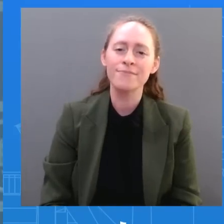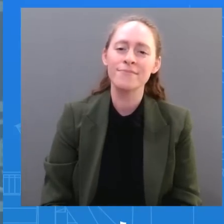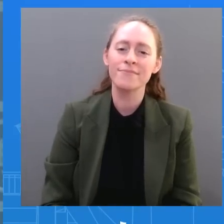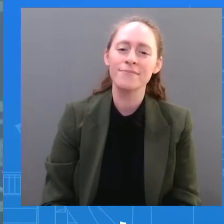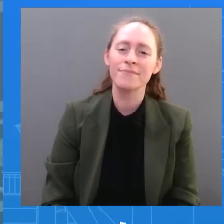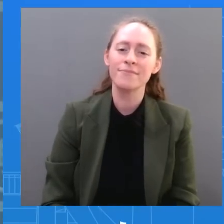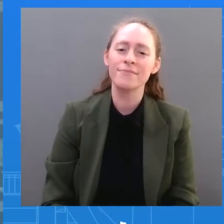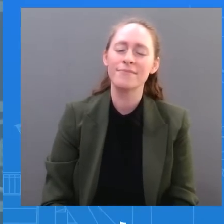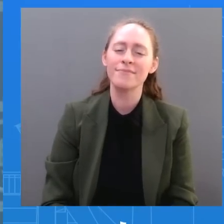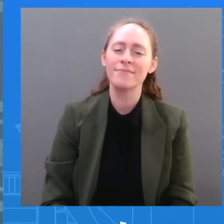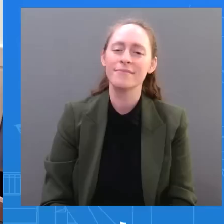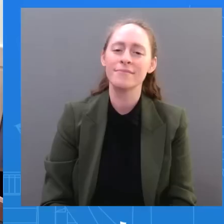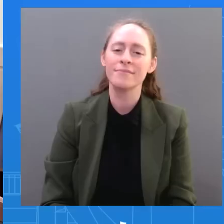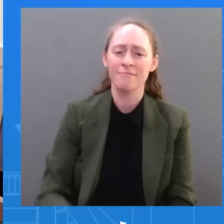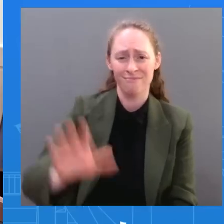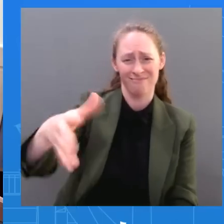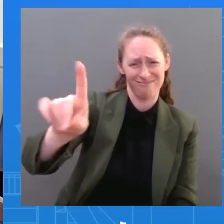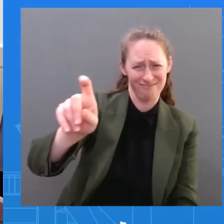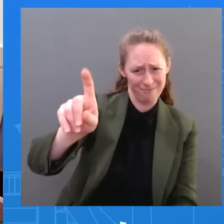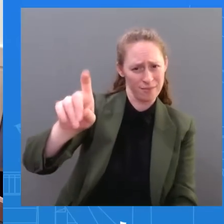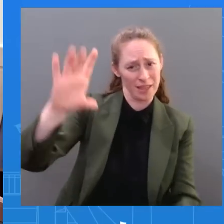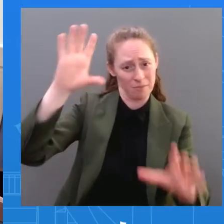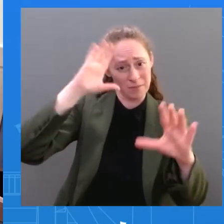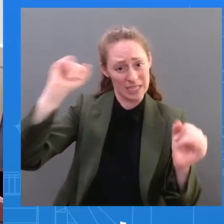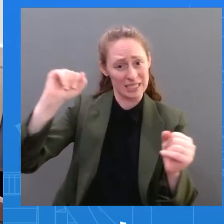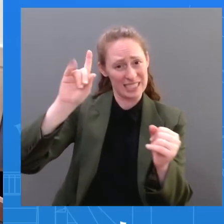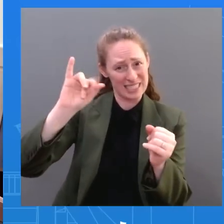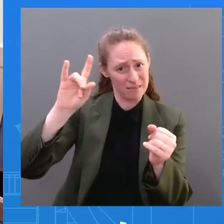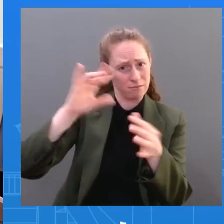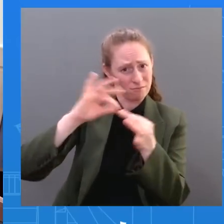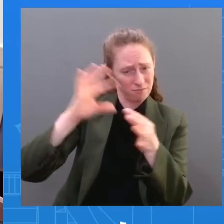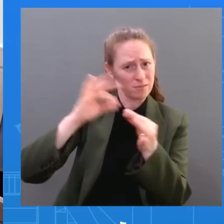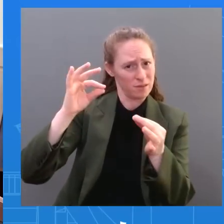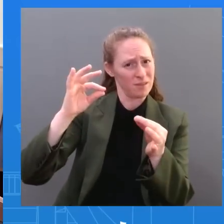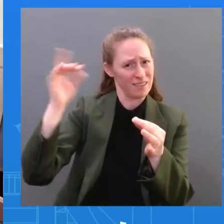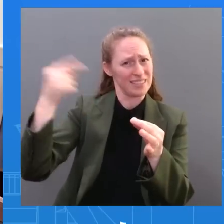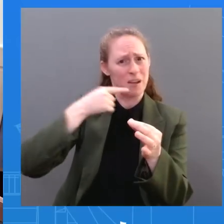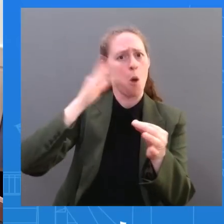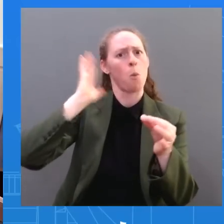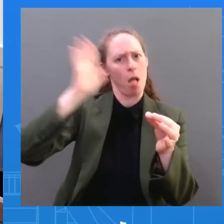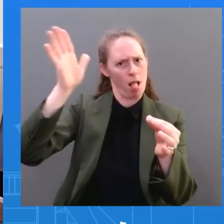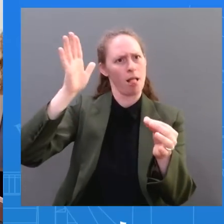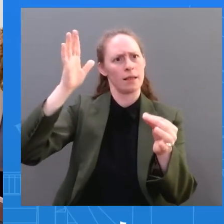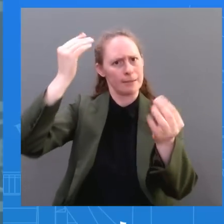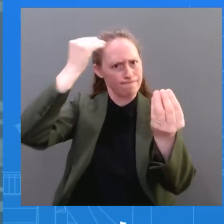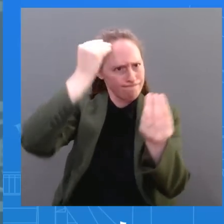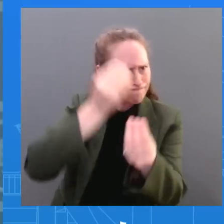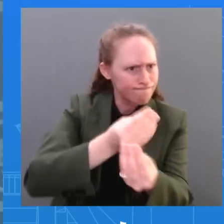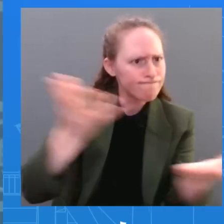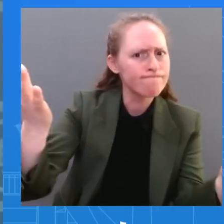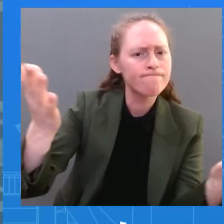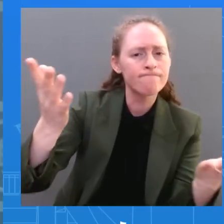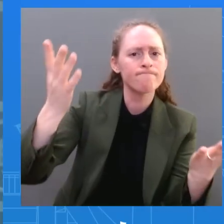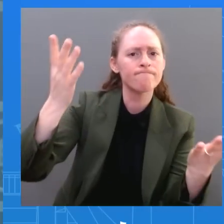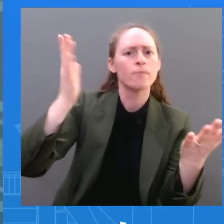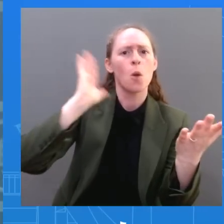out of the meeting. So has he changed his view on that, that there isn't anything to announce right now? Ms. Jean-Pierre: No. No, not at all. I don't think he's changed his view on that.